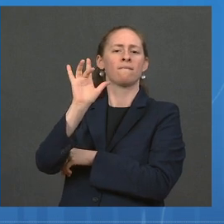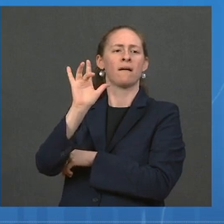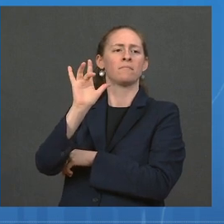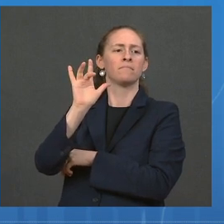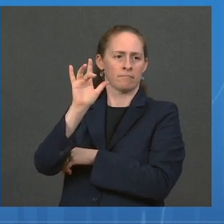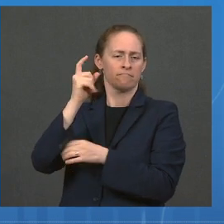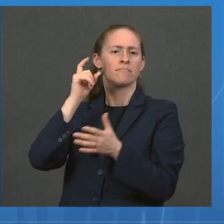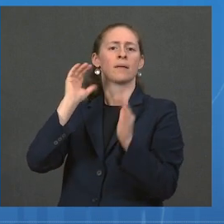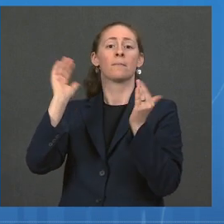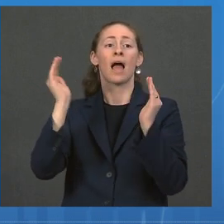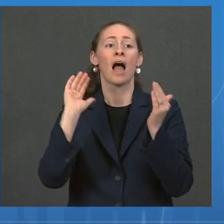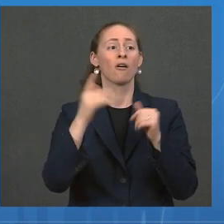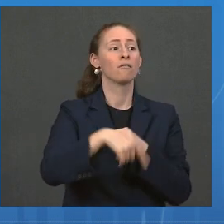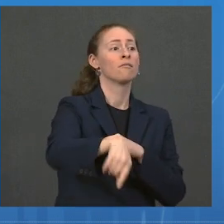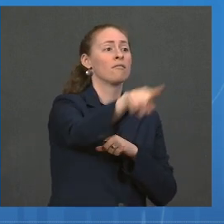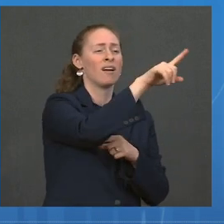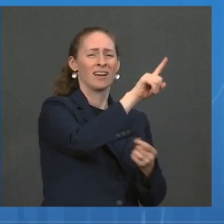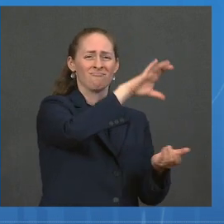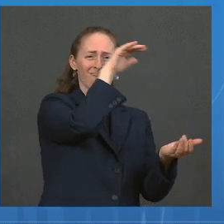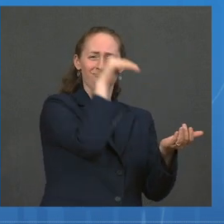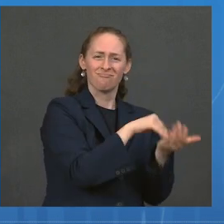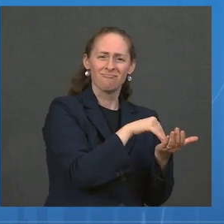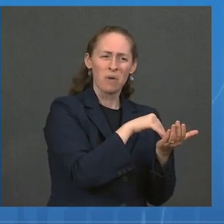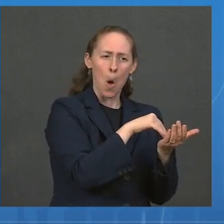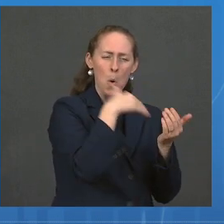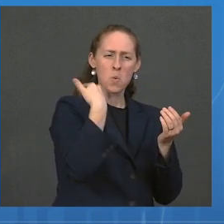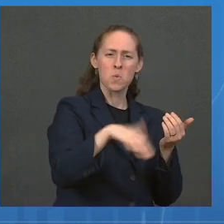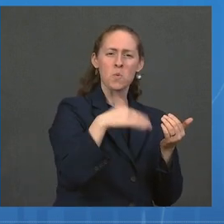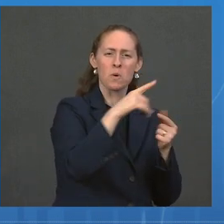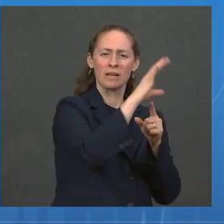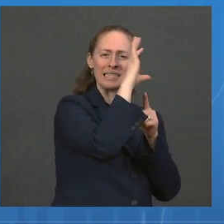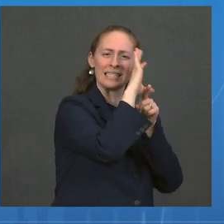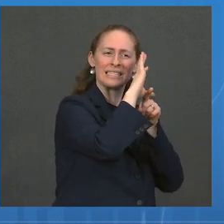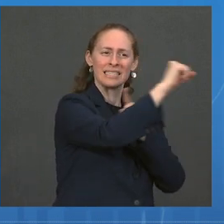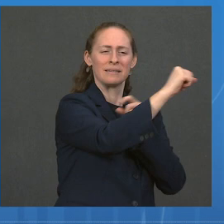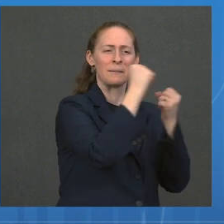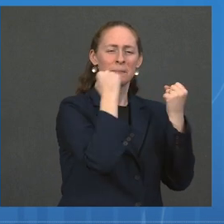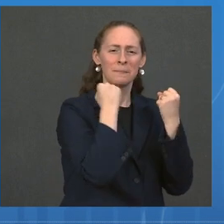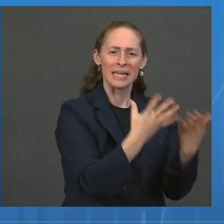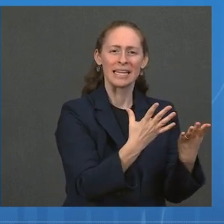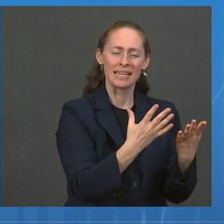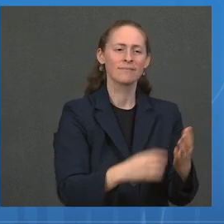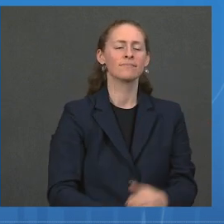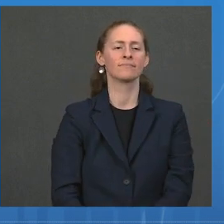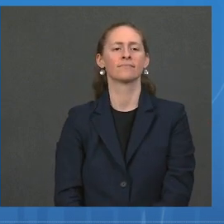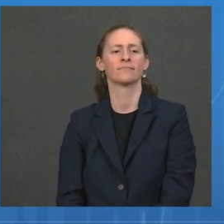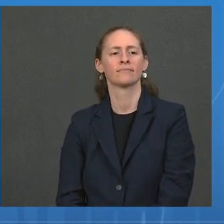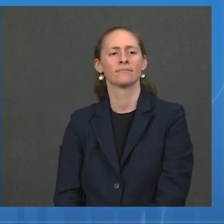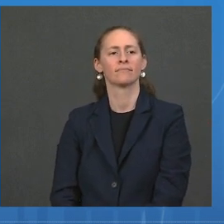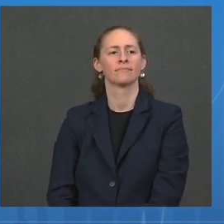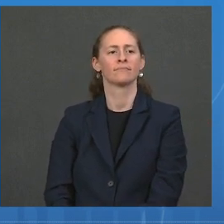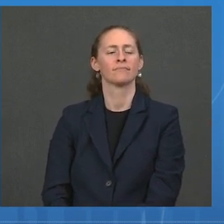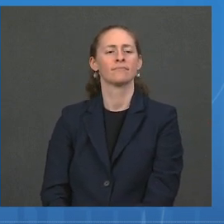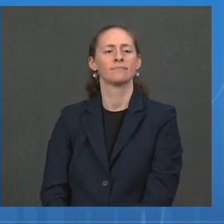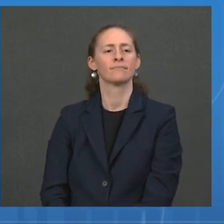while the hospitalization rate in unvaccinated people was 83.6 per 100,000, shown by the blue line --